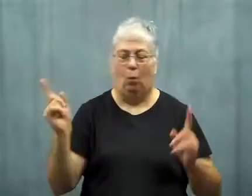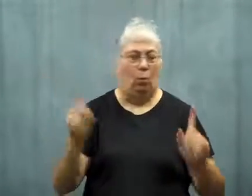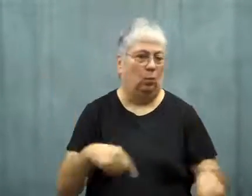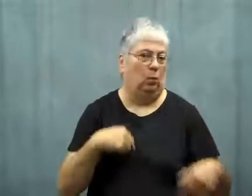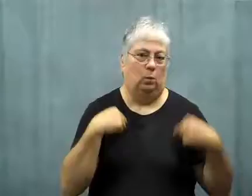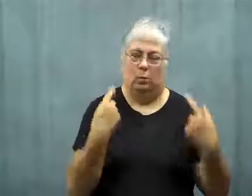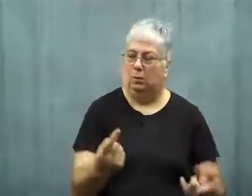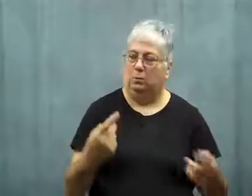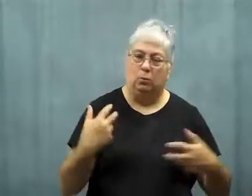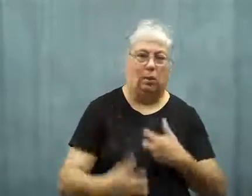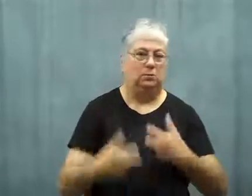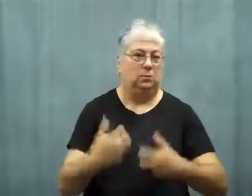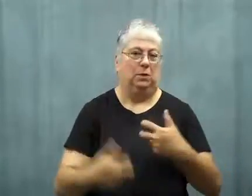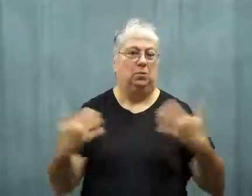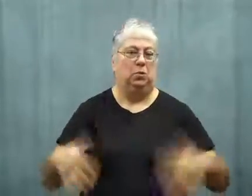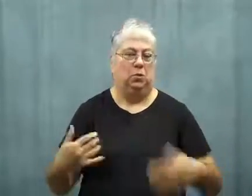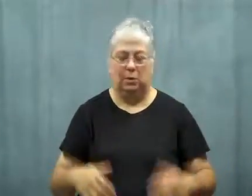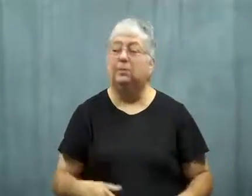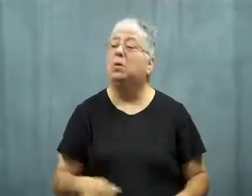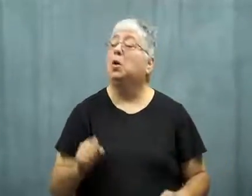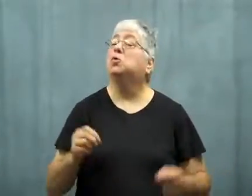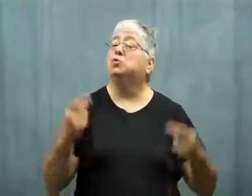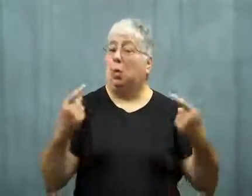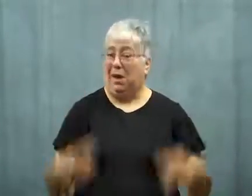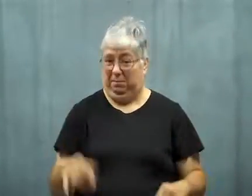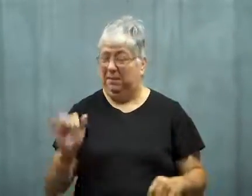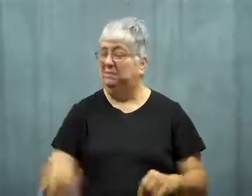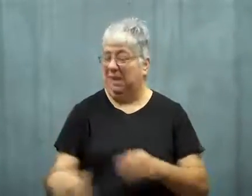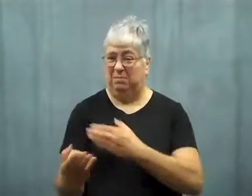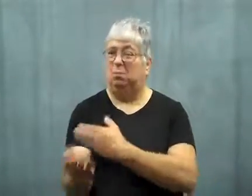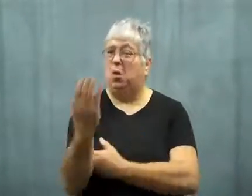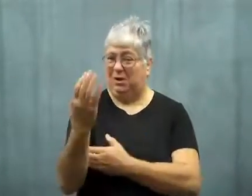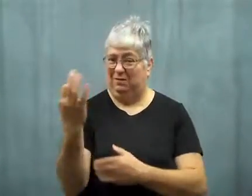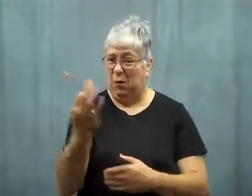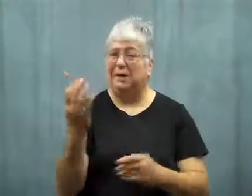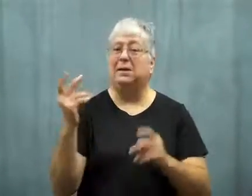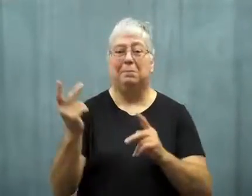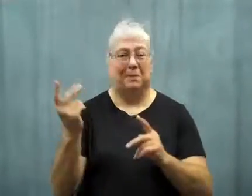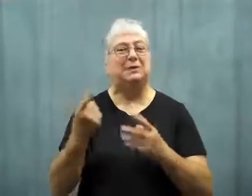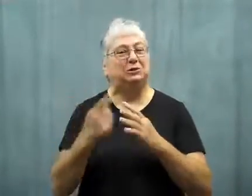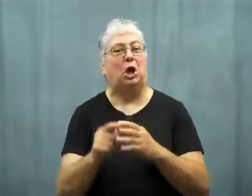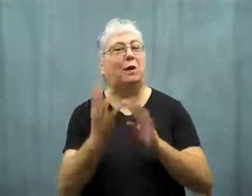This was an ongoing problem.